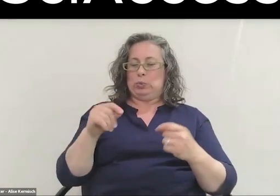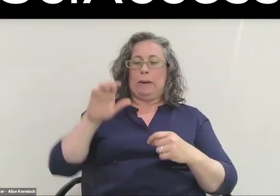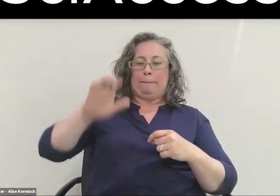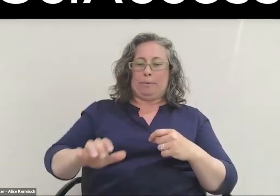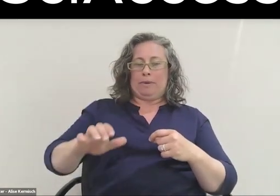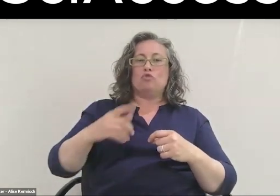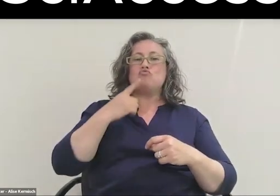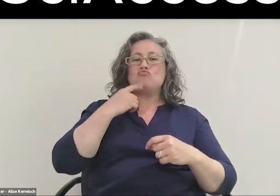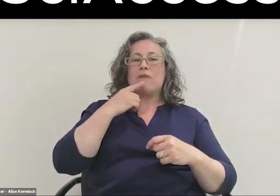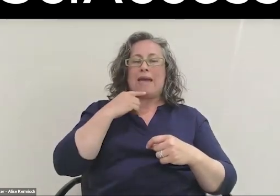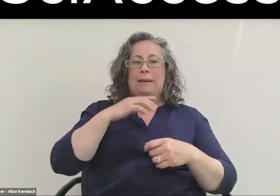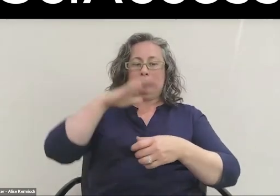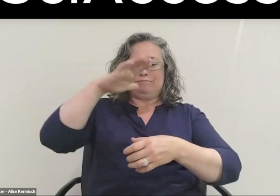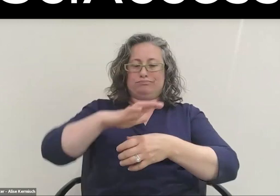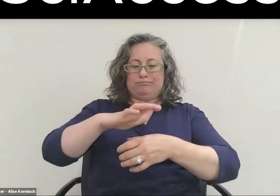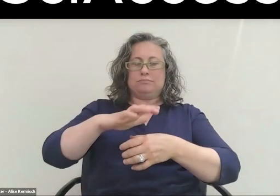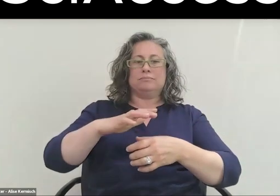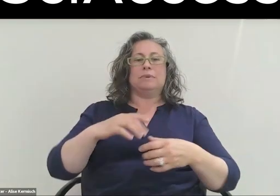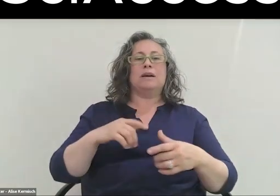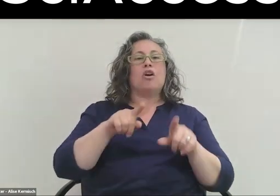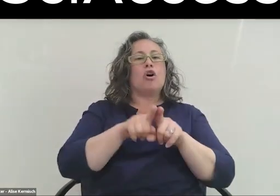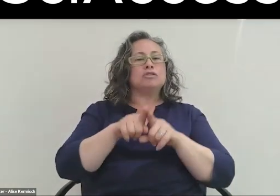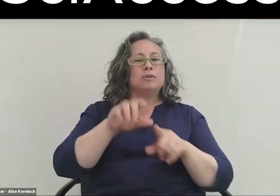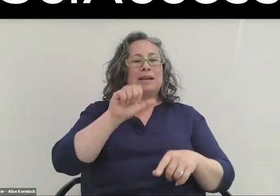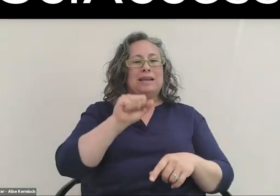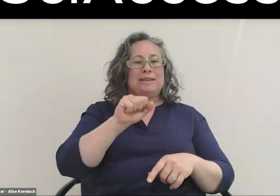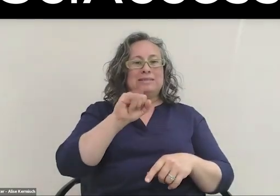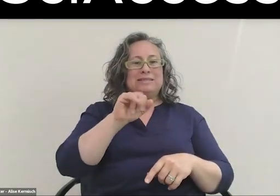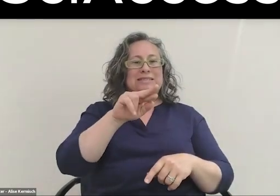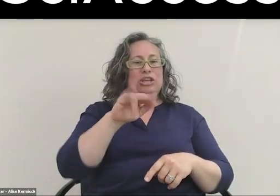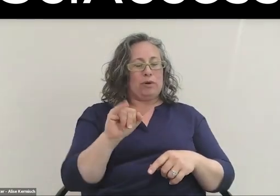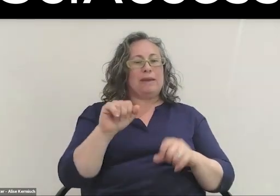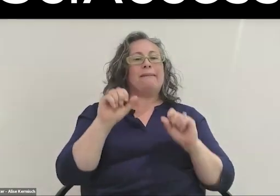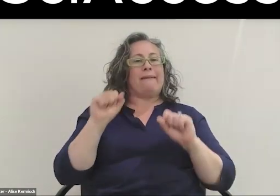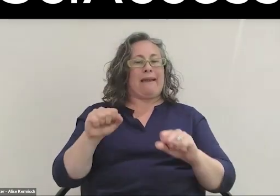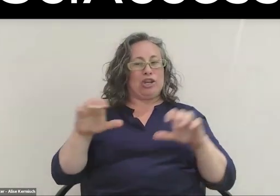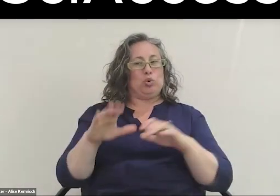and there's also a Siri connection so we can do that by voice as well.